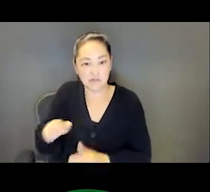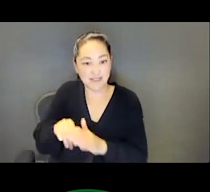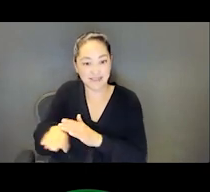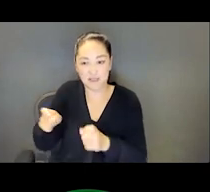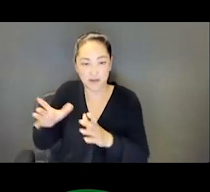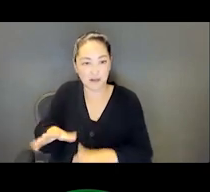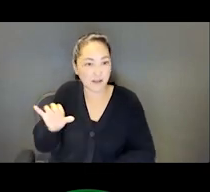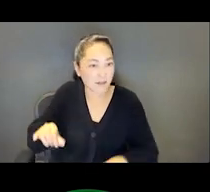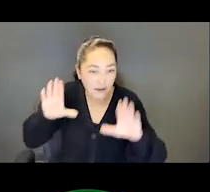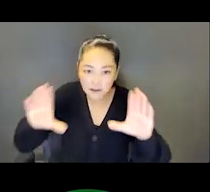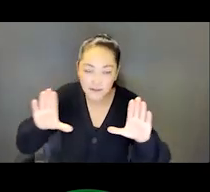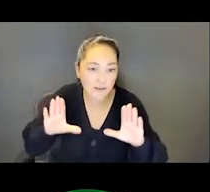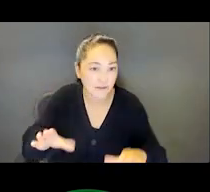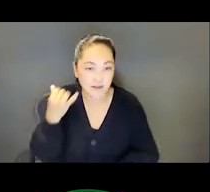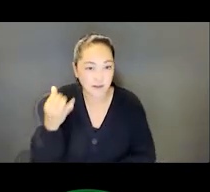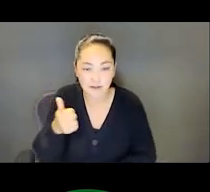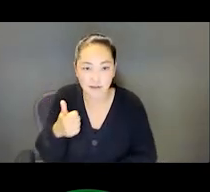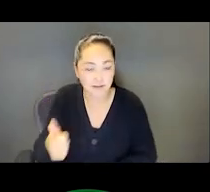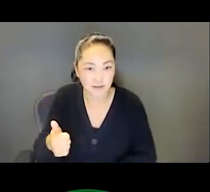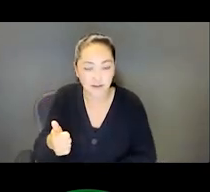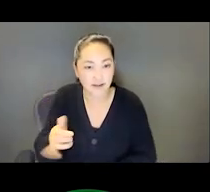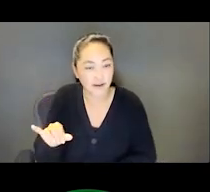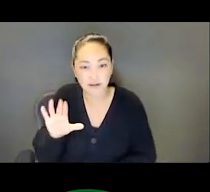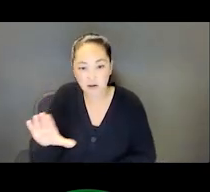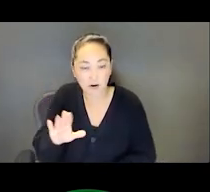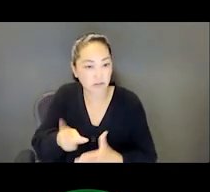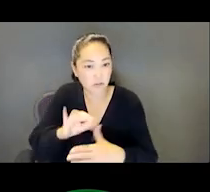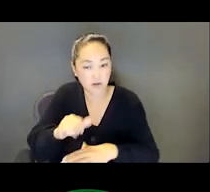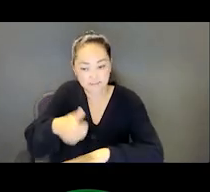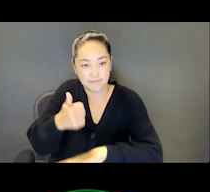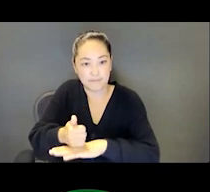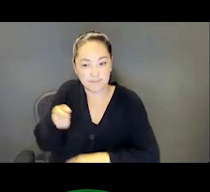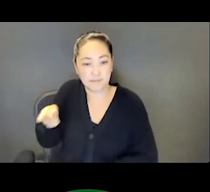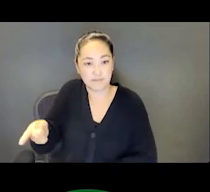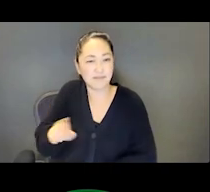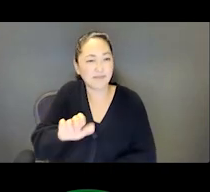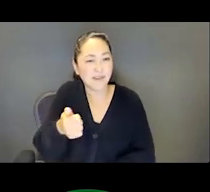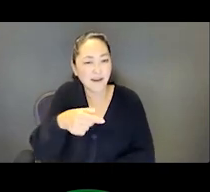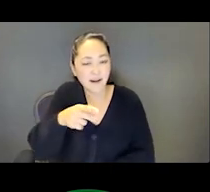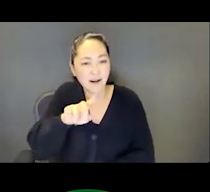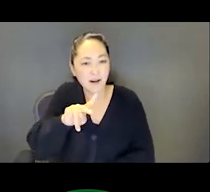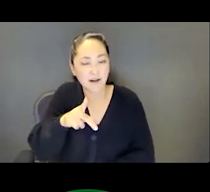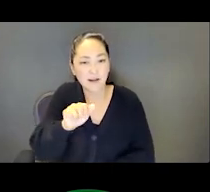fantastic, you know, initiative there and Do other parks in Quebec have that?